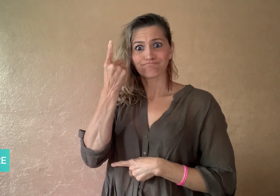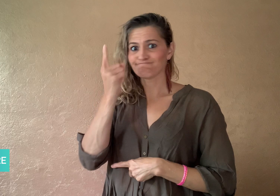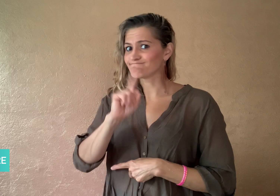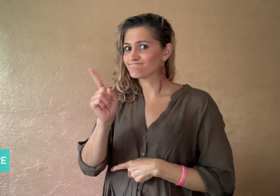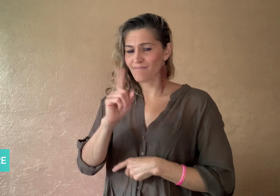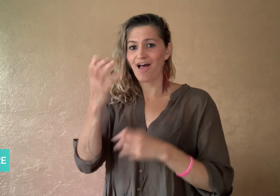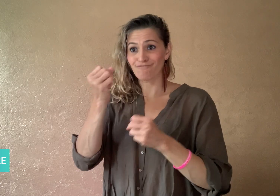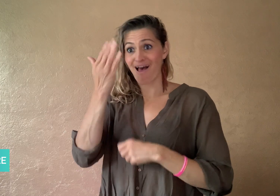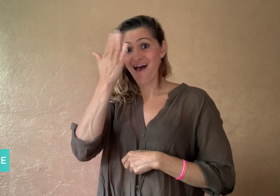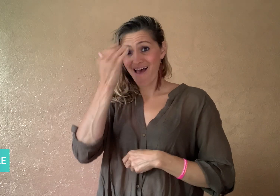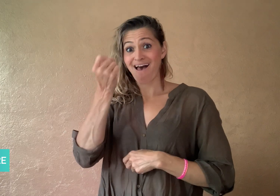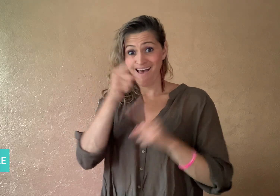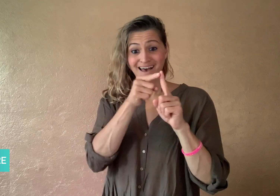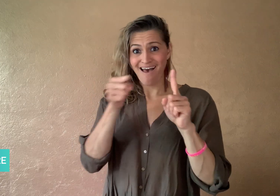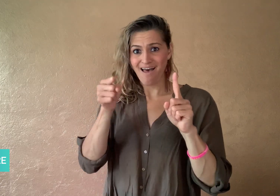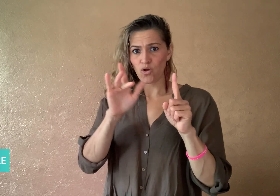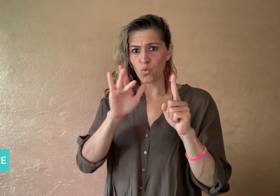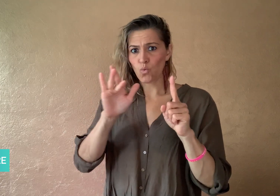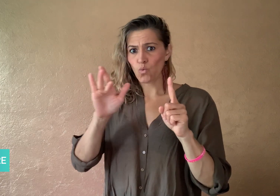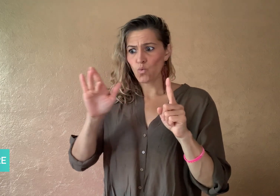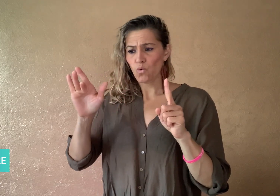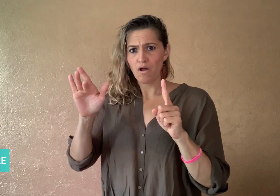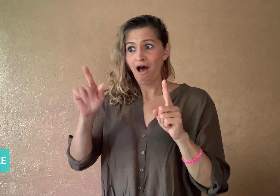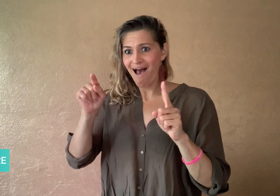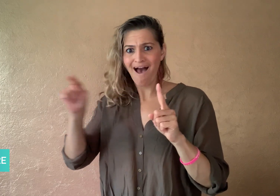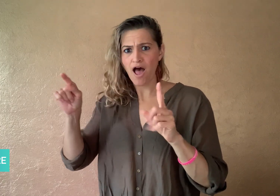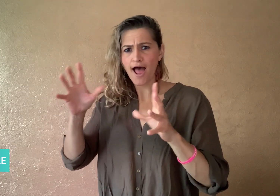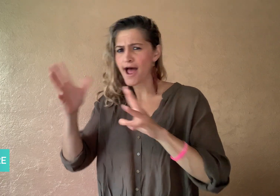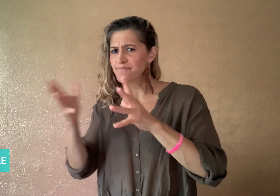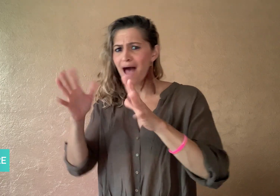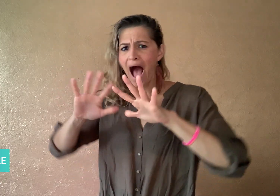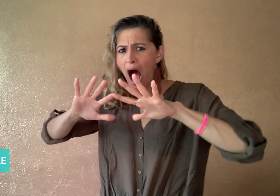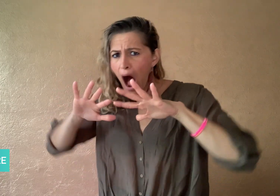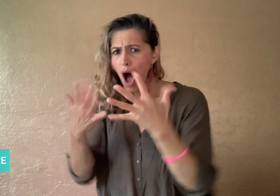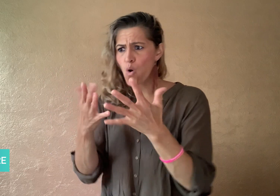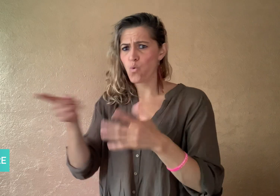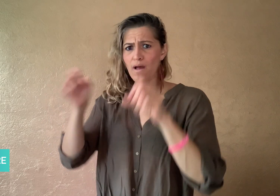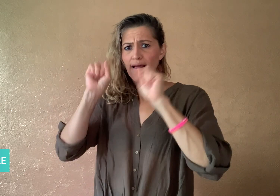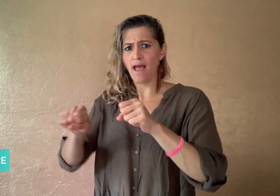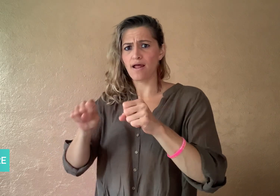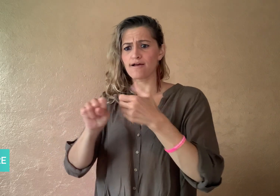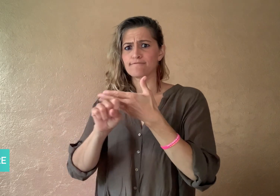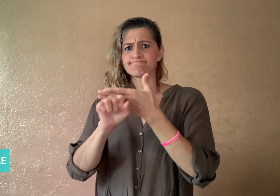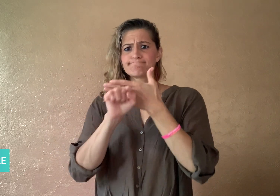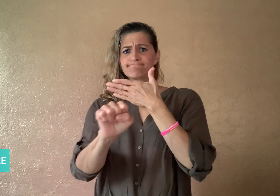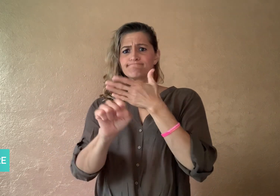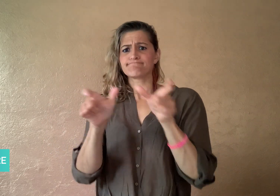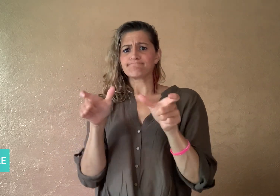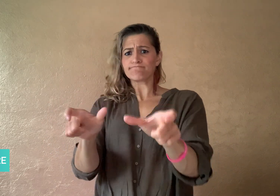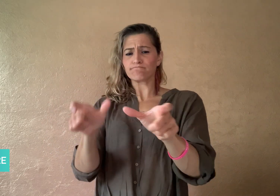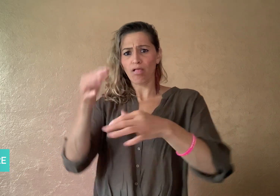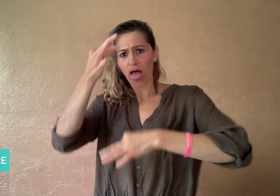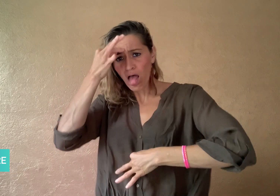gap on how they can avoid the disease and